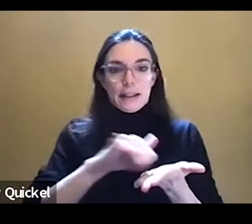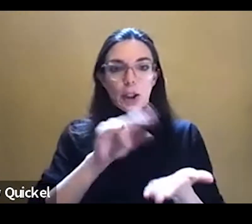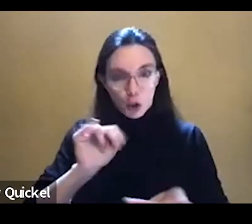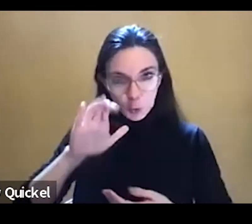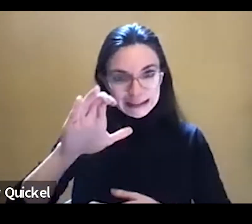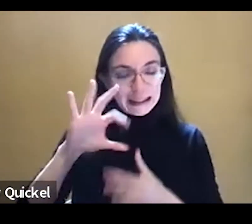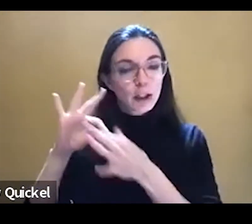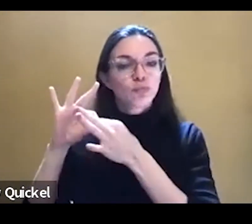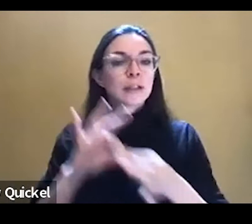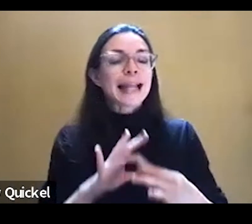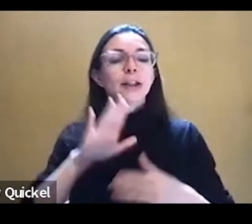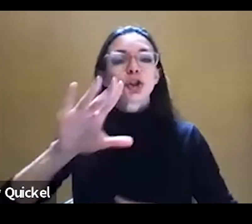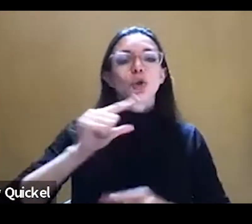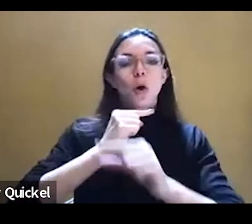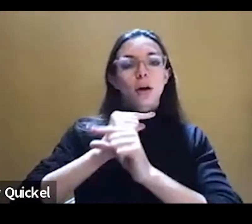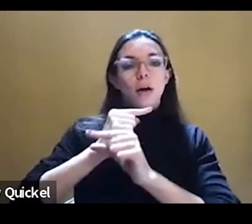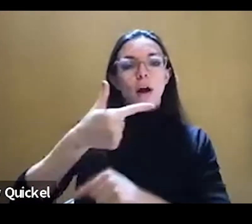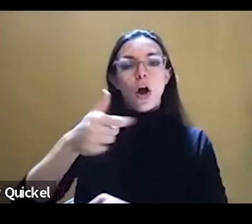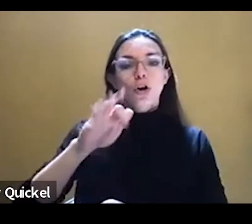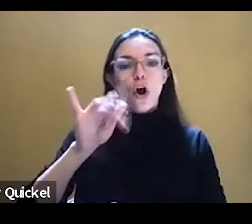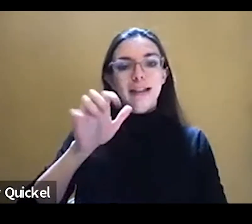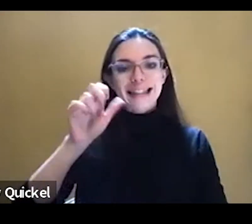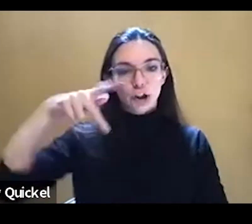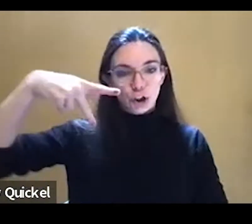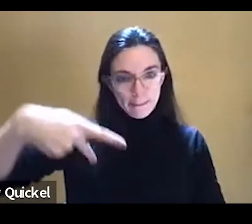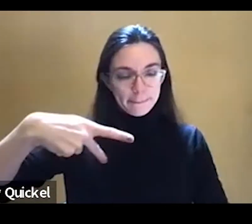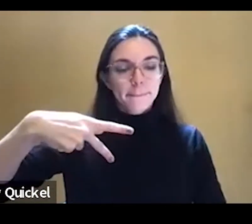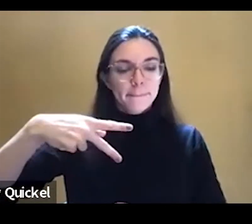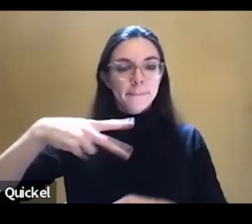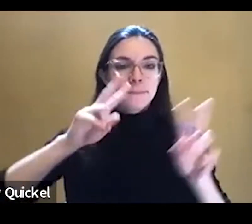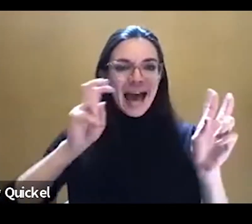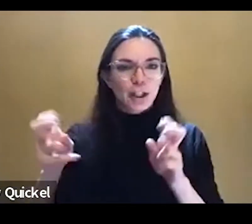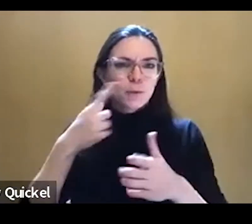relates to your guardianship manner, what did that feel